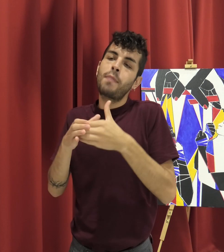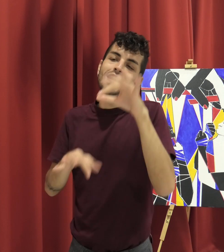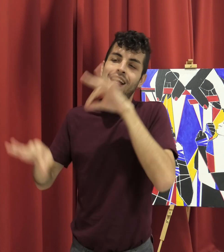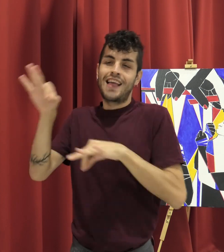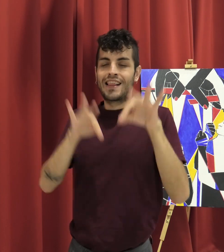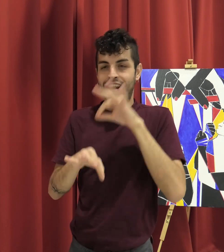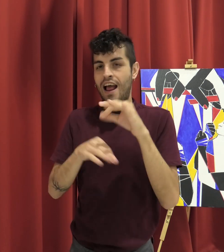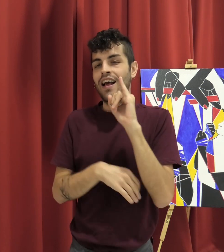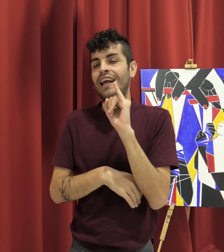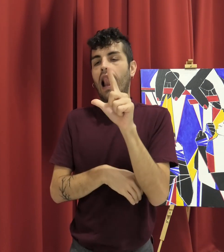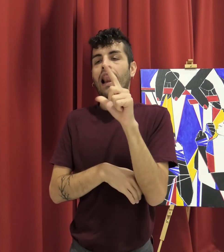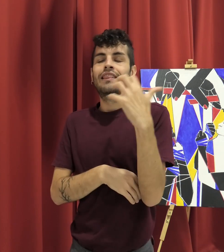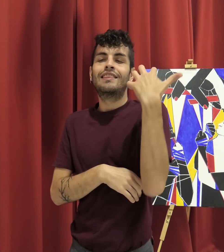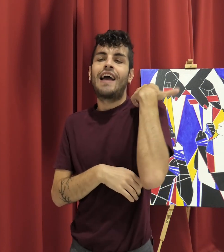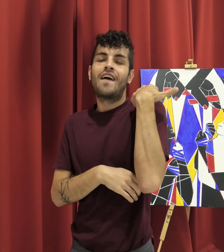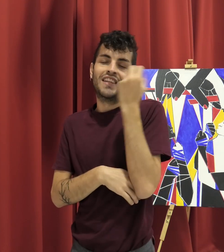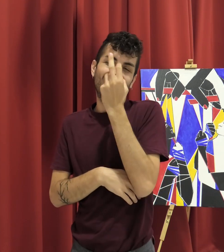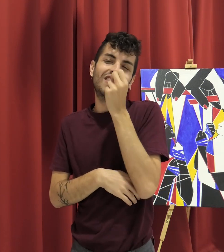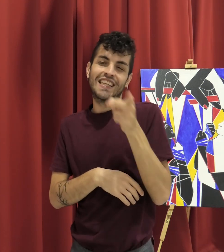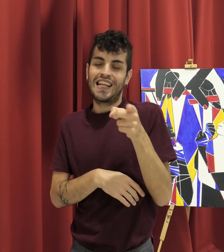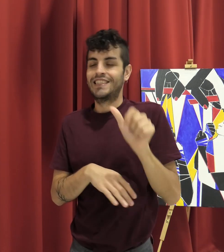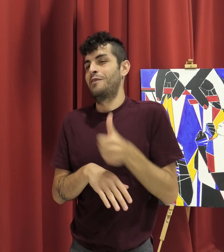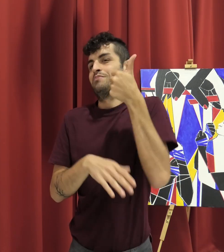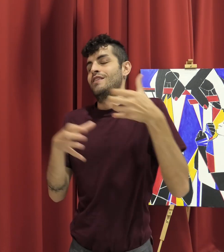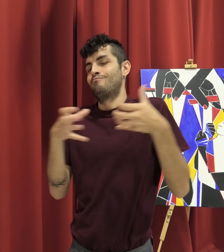of the theatre company 'Il David' in Florence